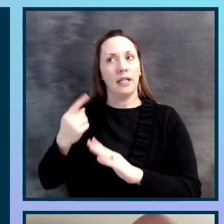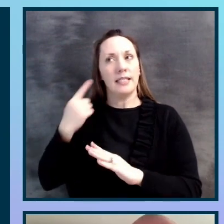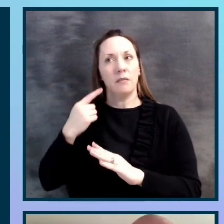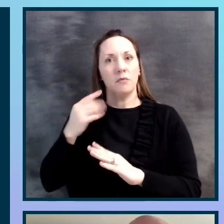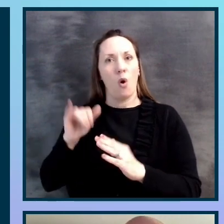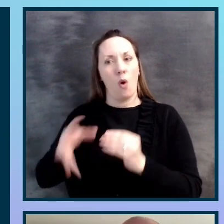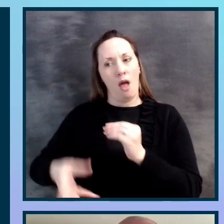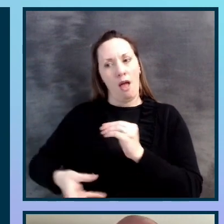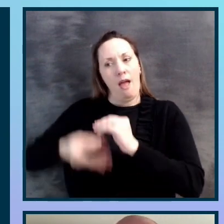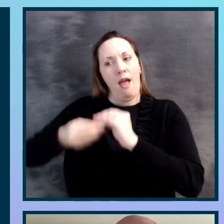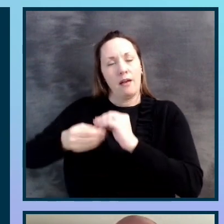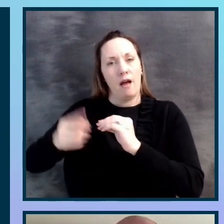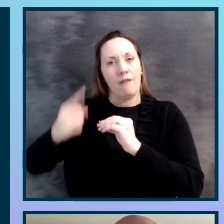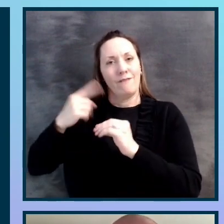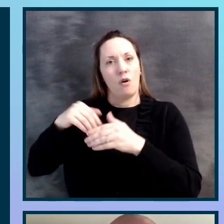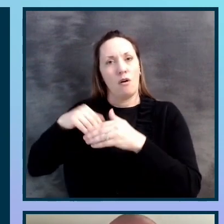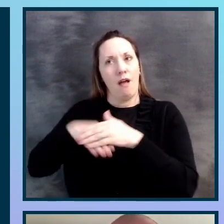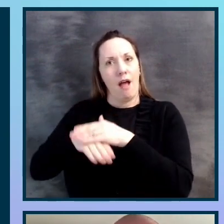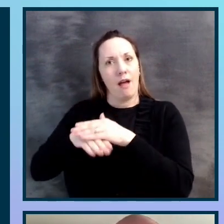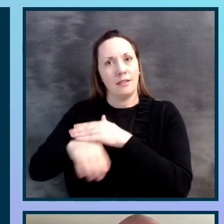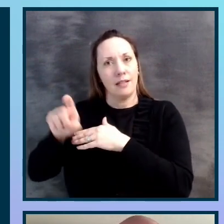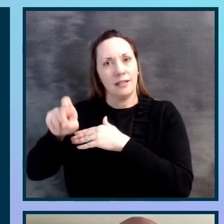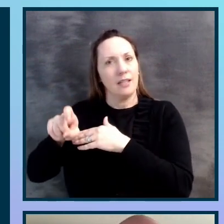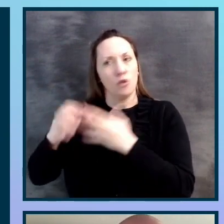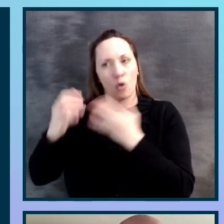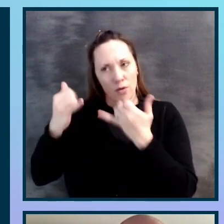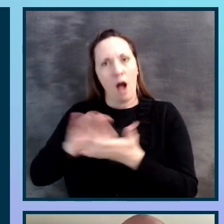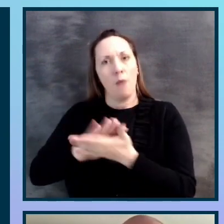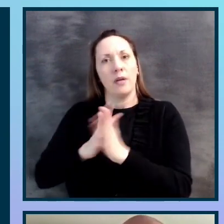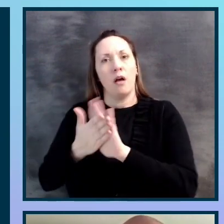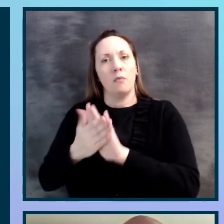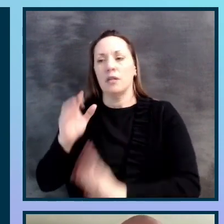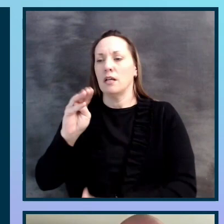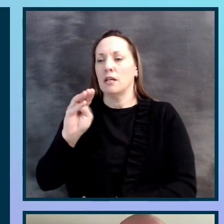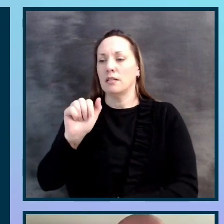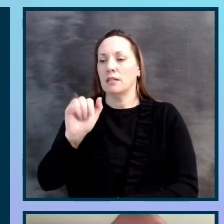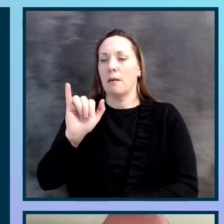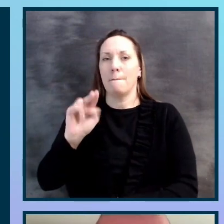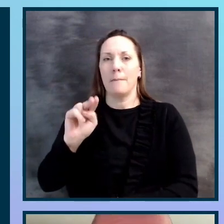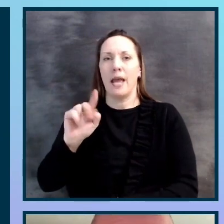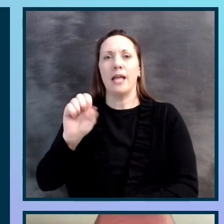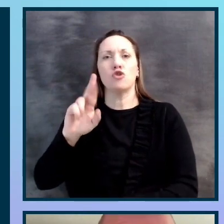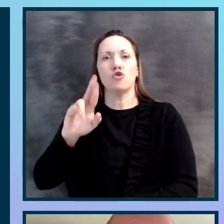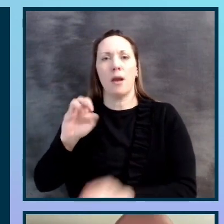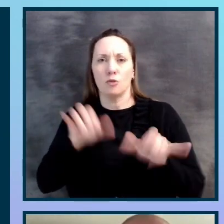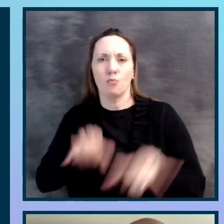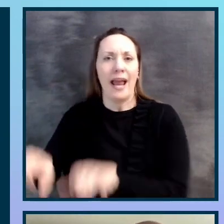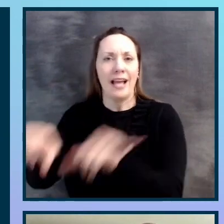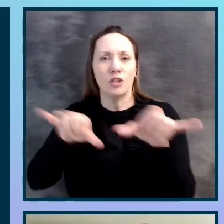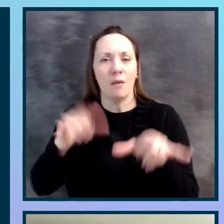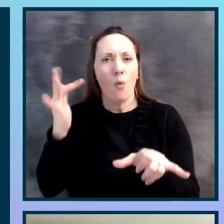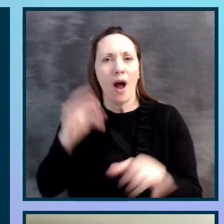for access needs becomes a mainstream need because 80% plus of the audience,